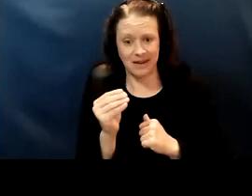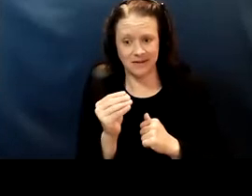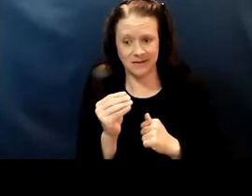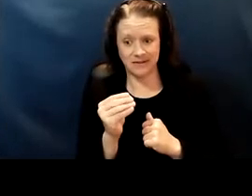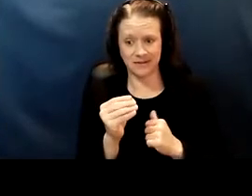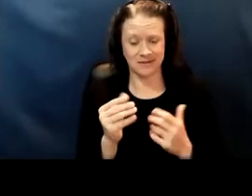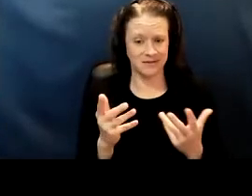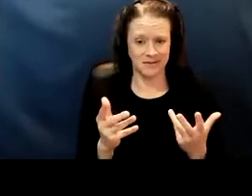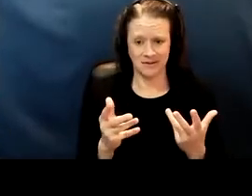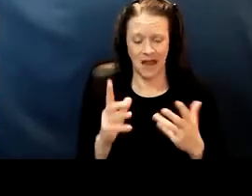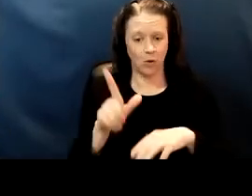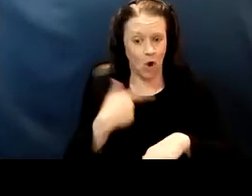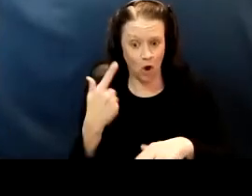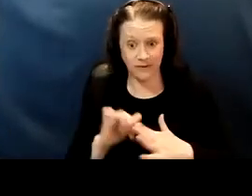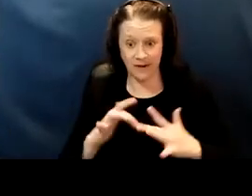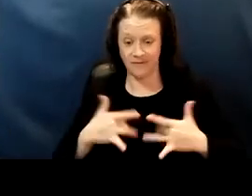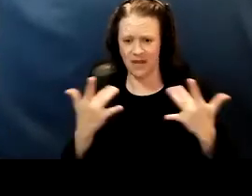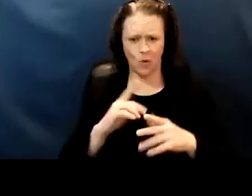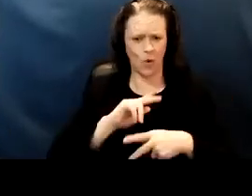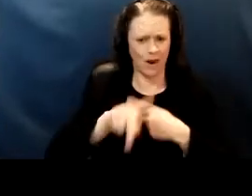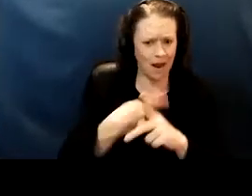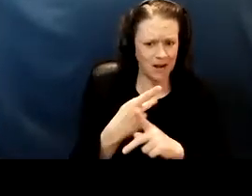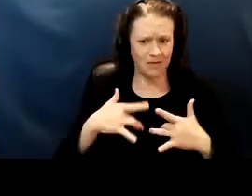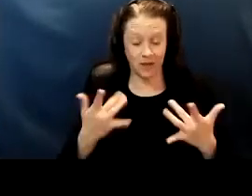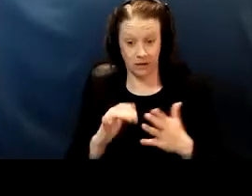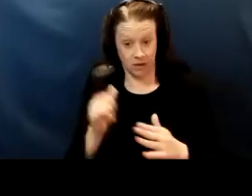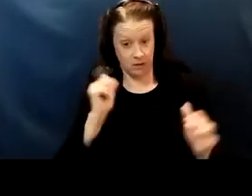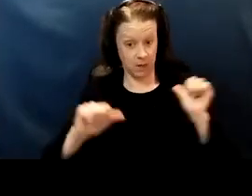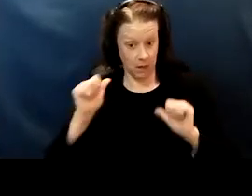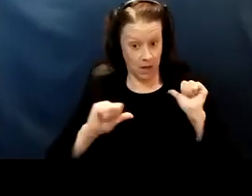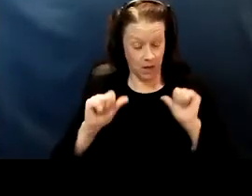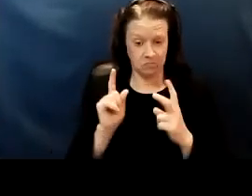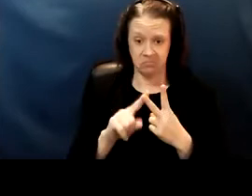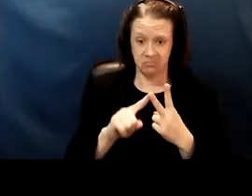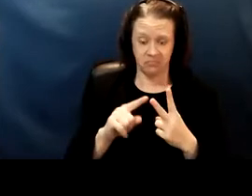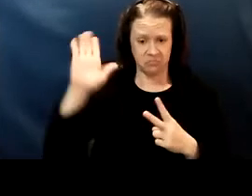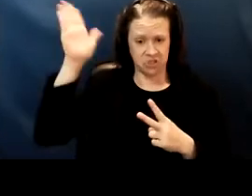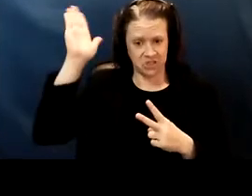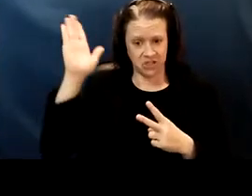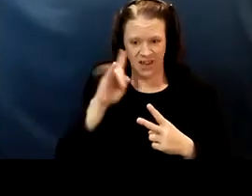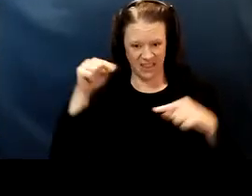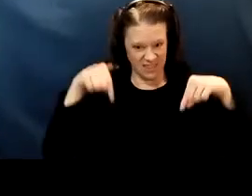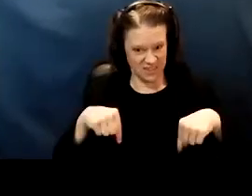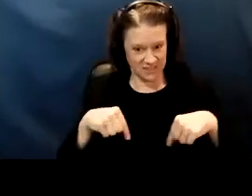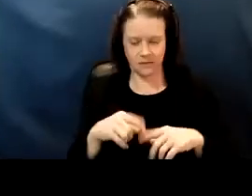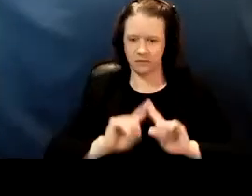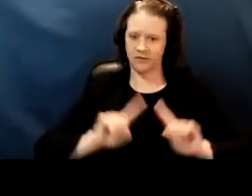type of event it is. If it's going to be a play or if it's going to be a presentation like this, they're very different in terms